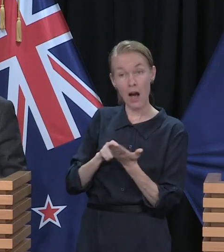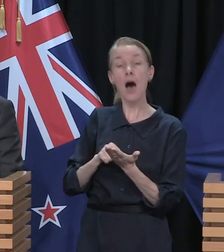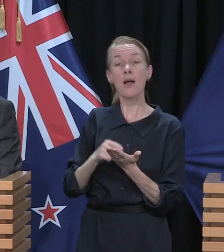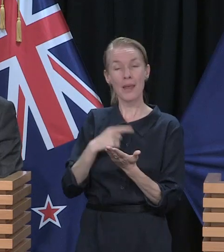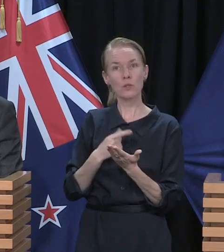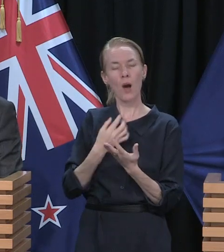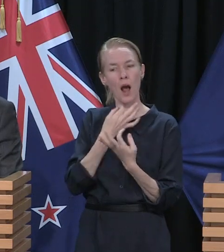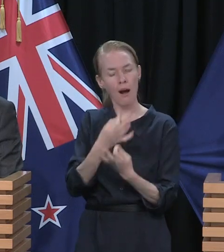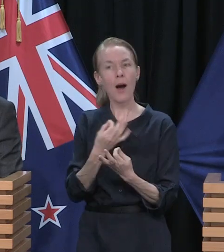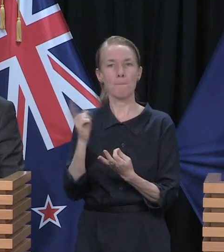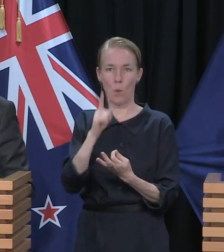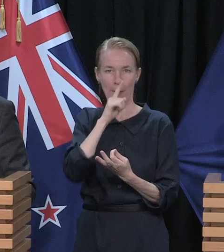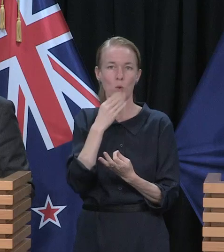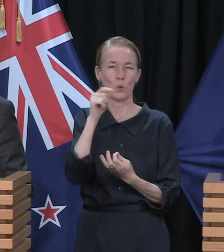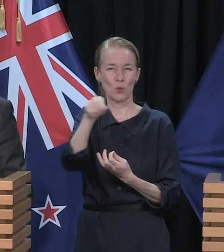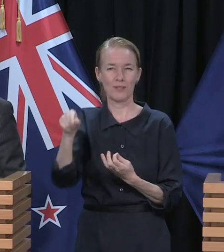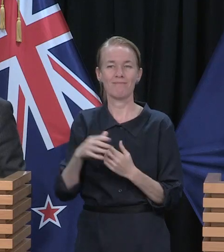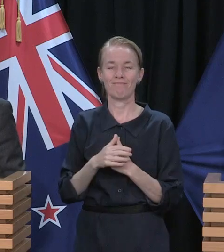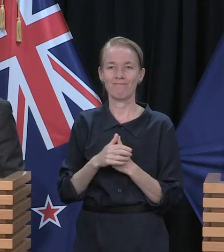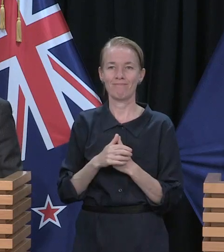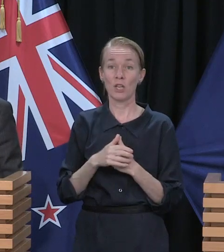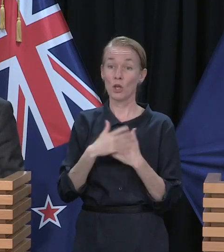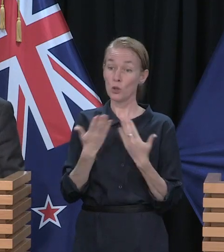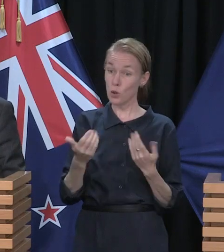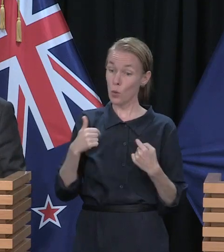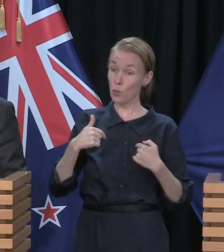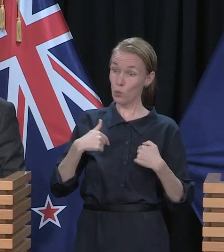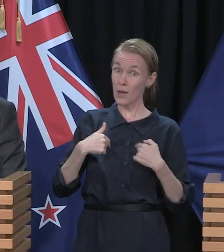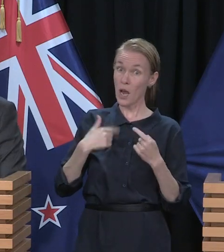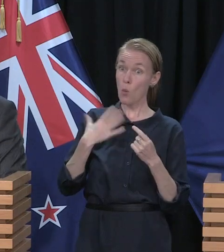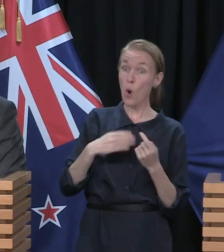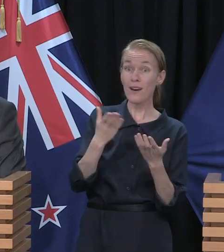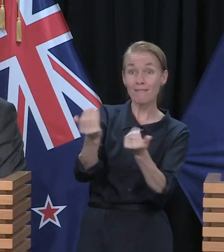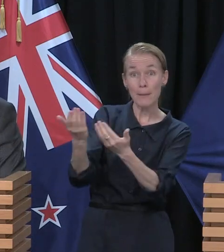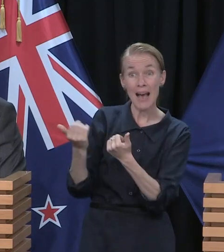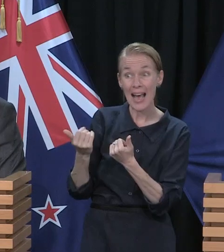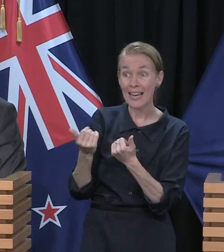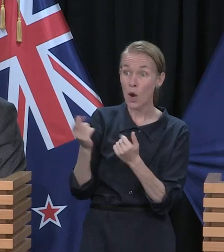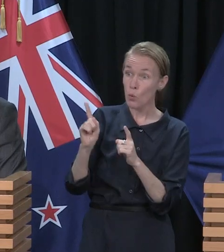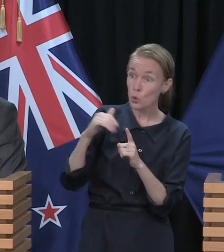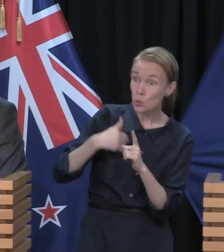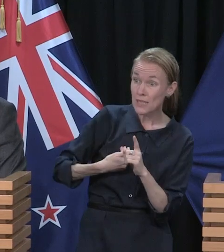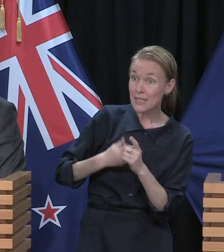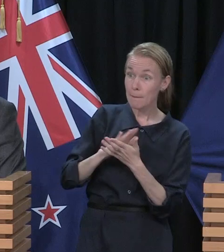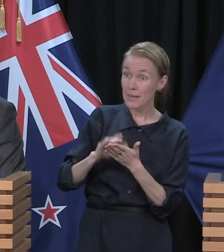barriers to people using it's. We're working not just on pushing messages out, but